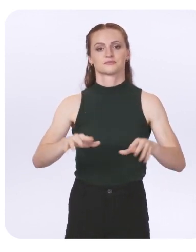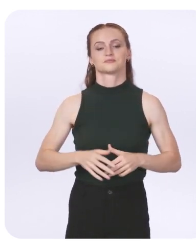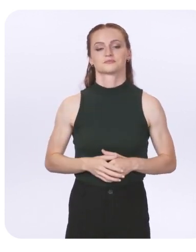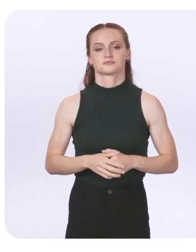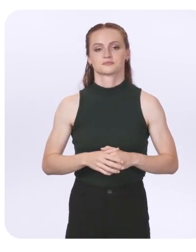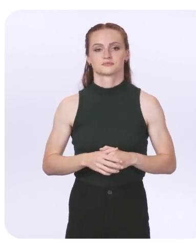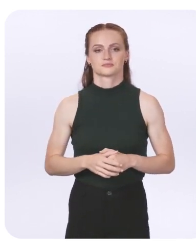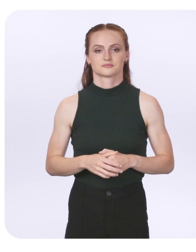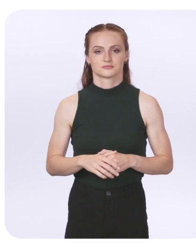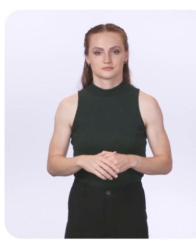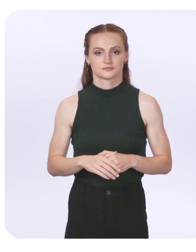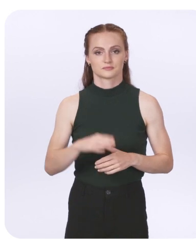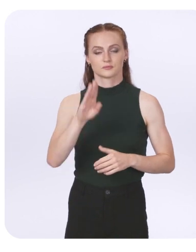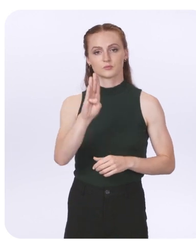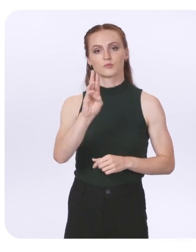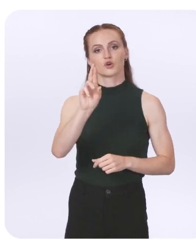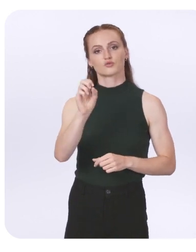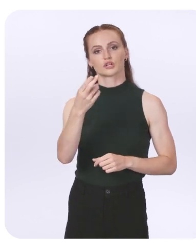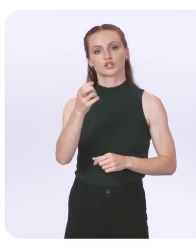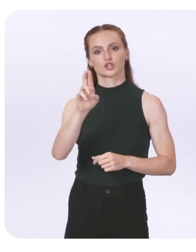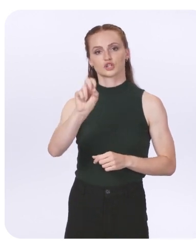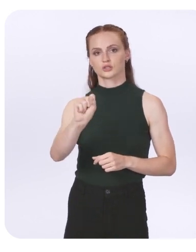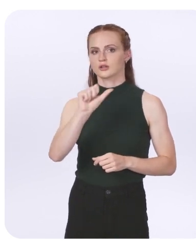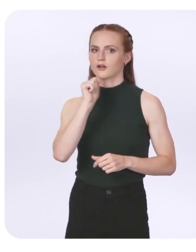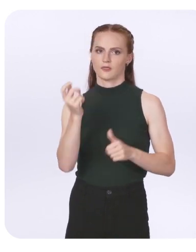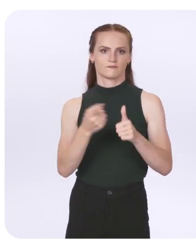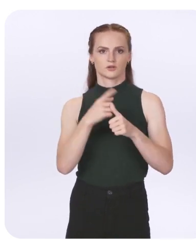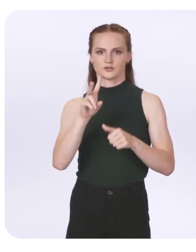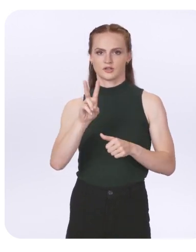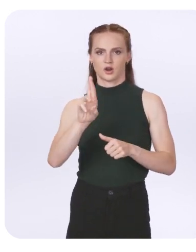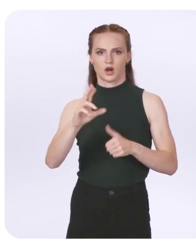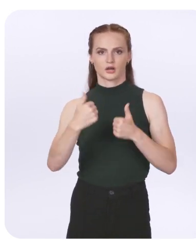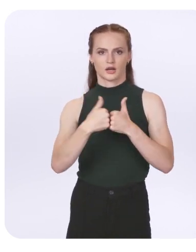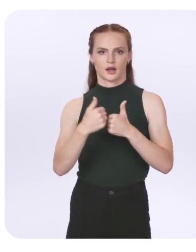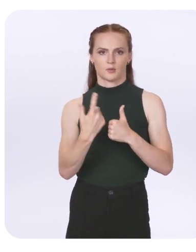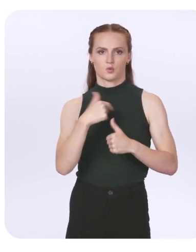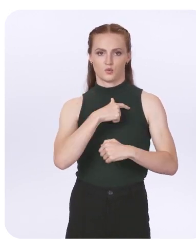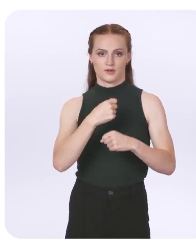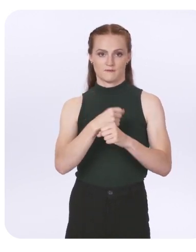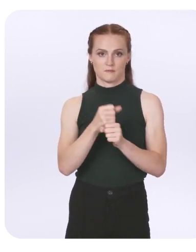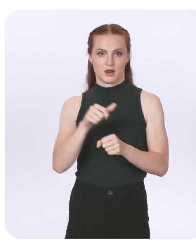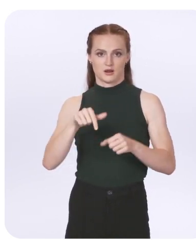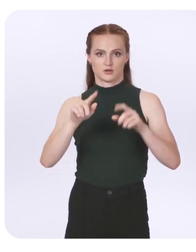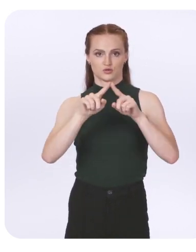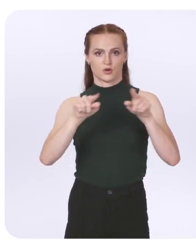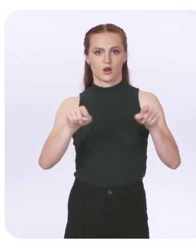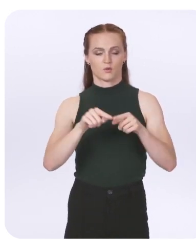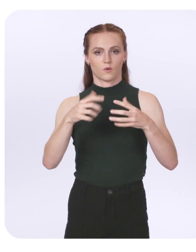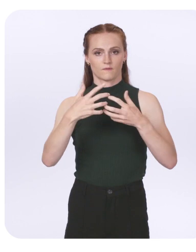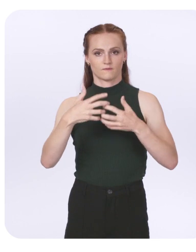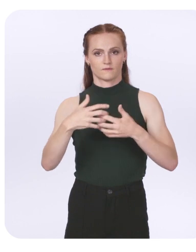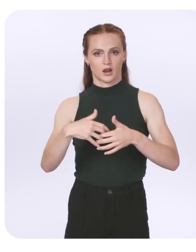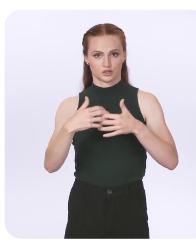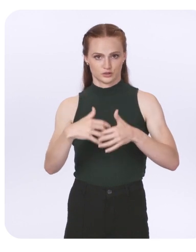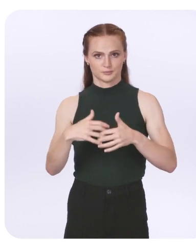Breachers isn’t the first VR game that we’ve made at Triangle Factory In early 2021, we released a game called Hyper Dash,